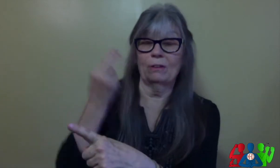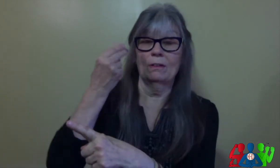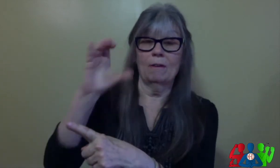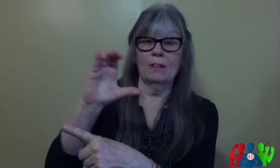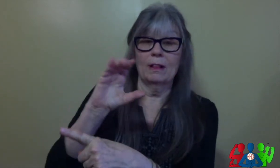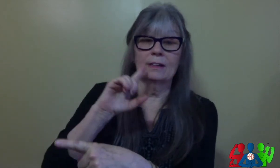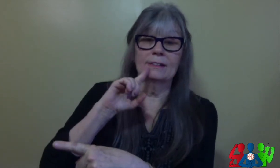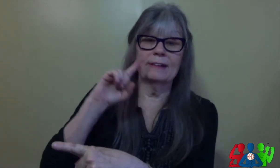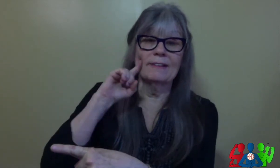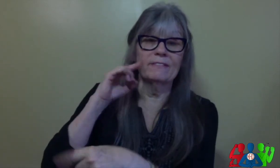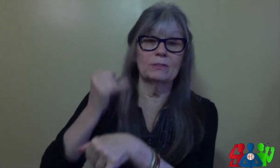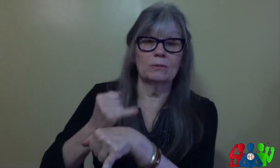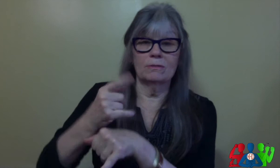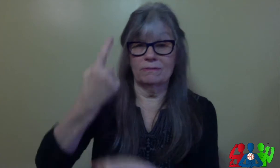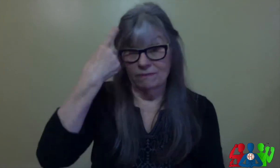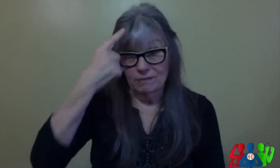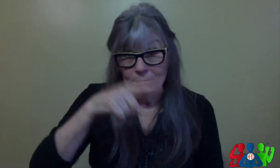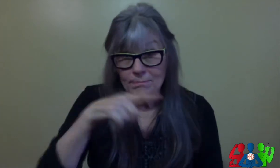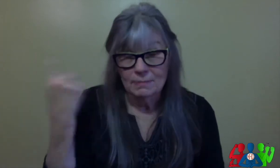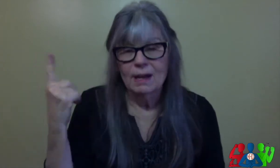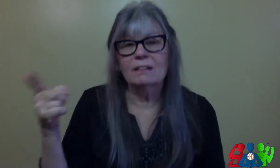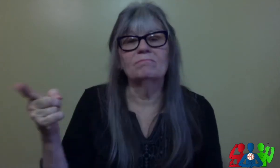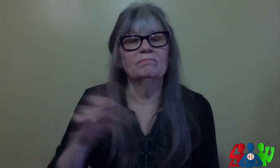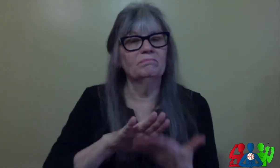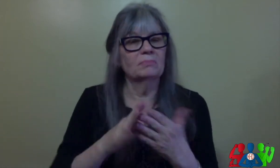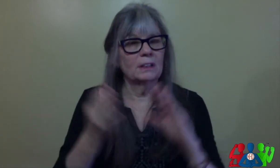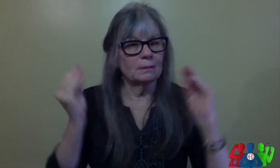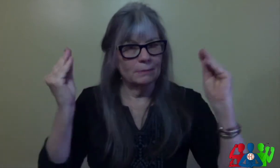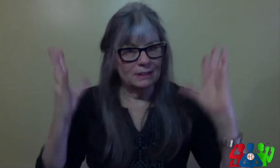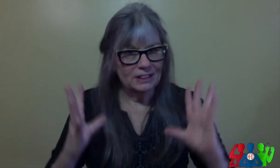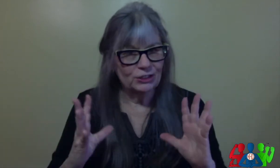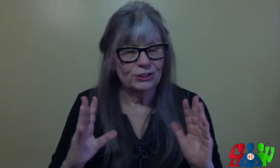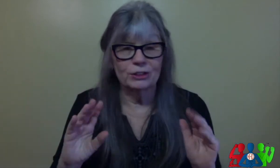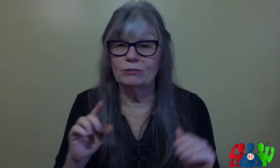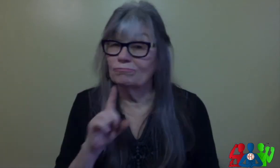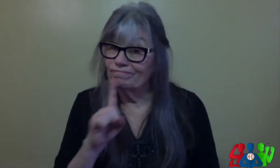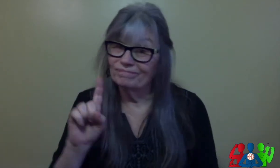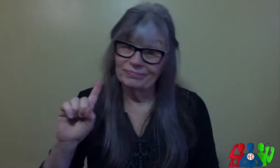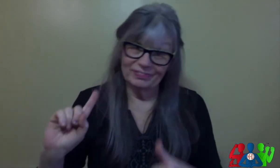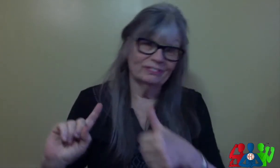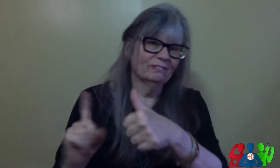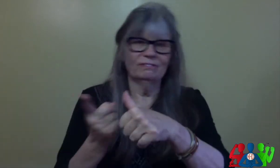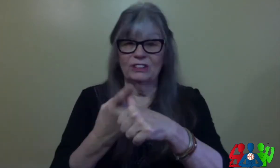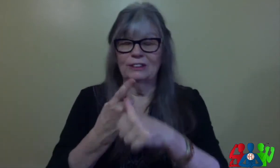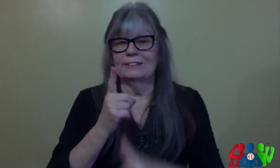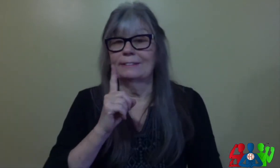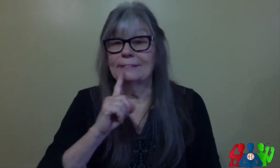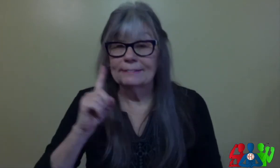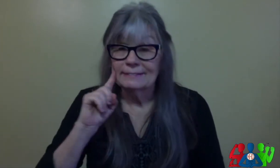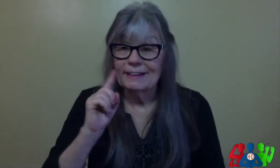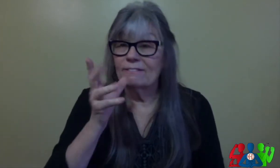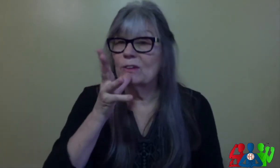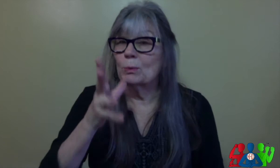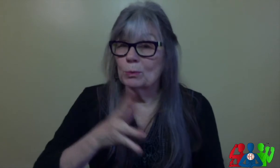to move to North Carolina. She taught at the North Carolina School for Black Deaf Students